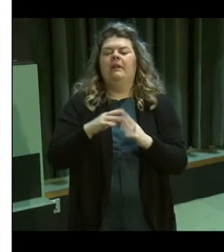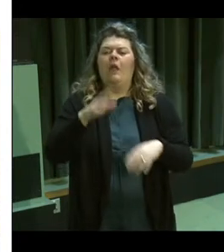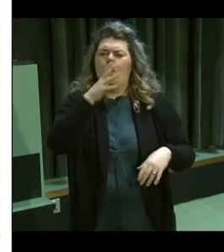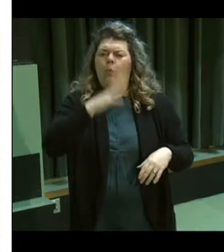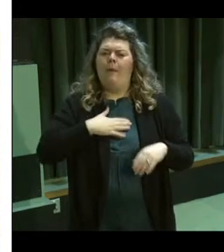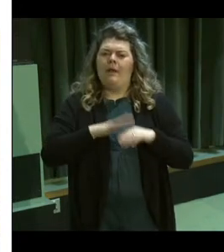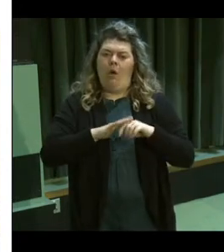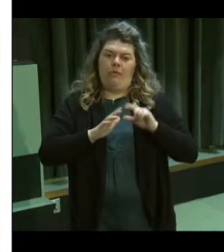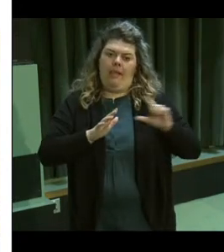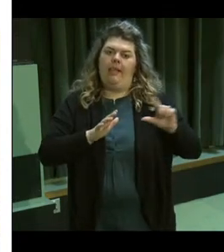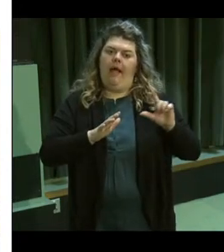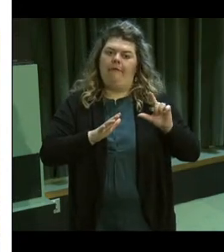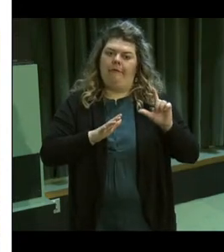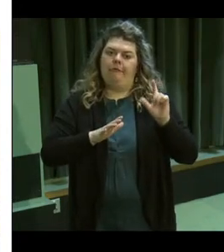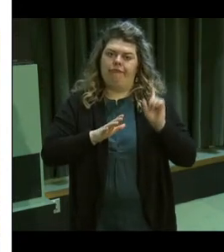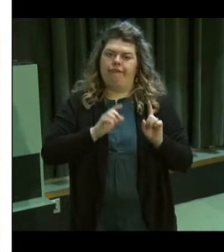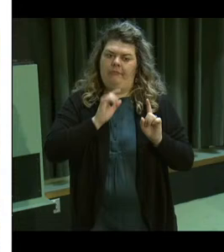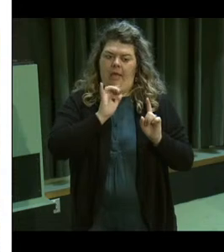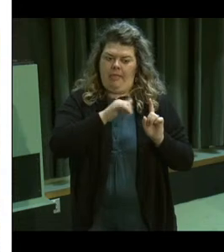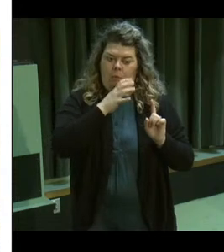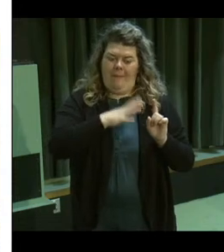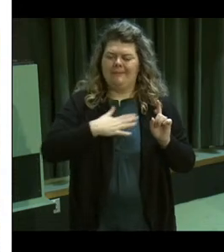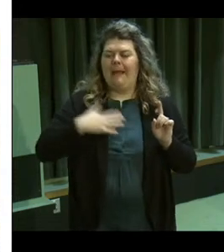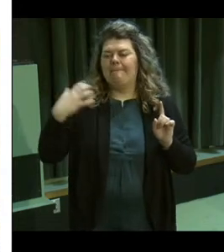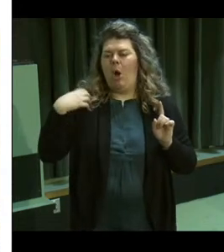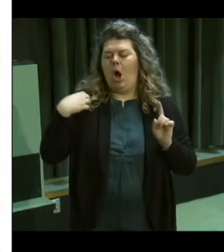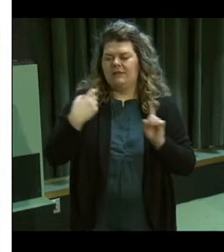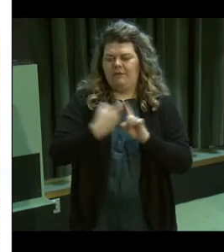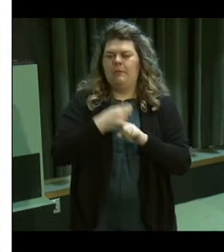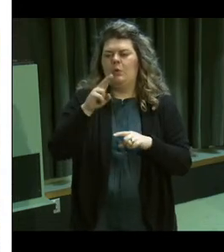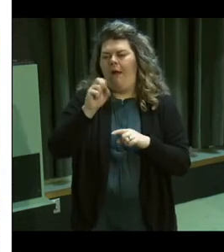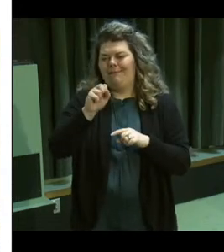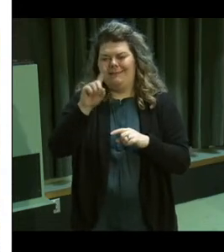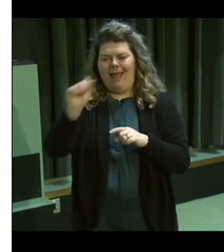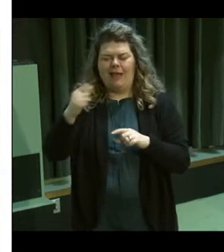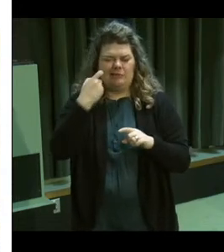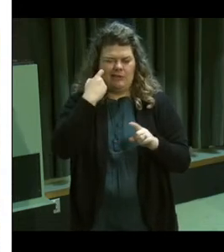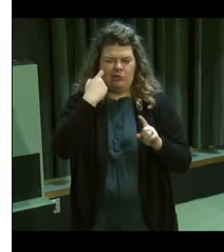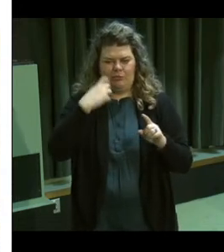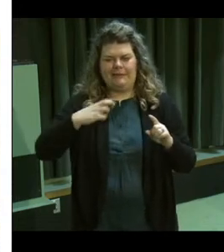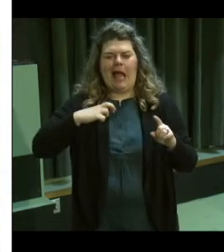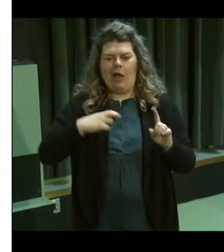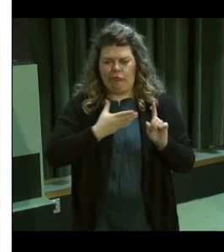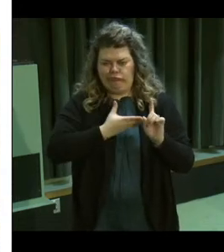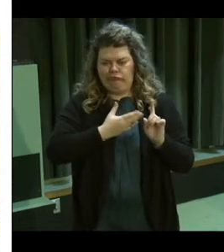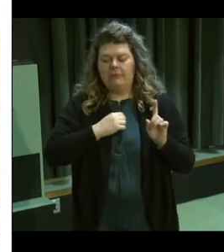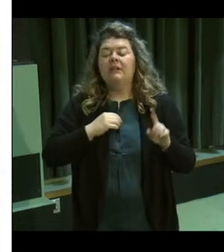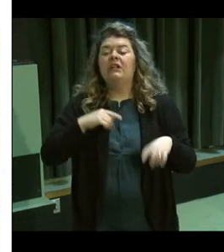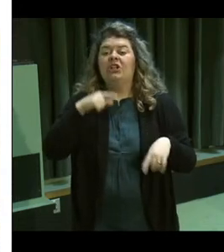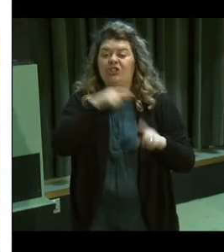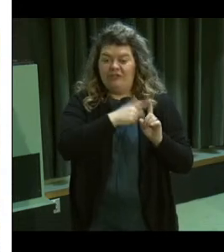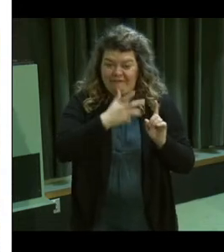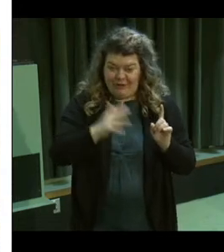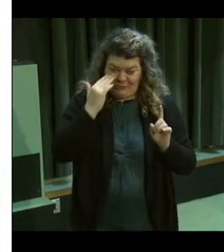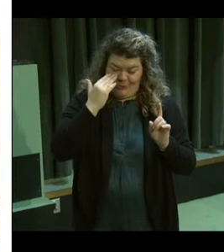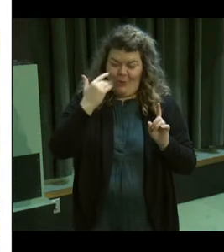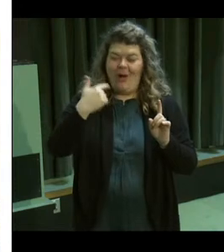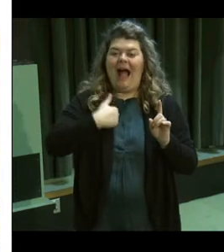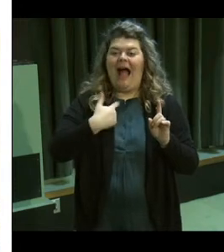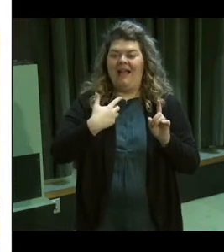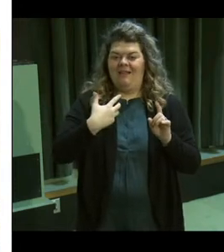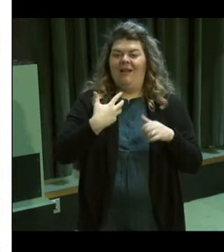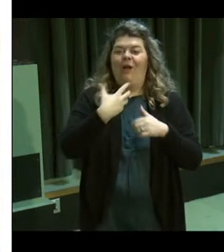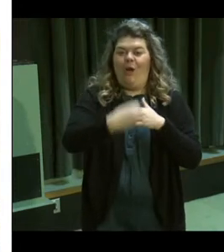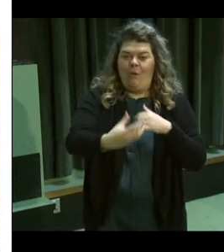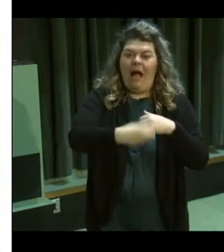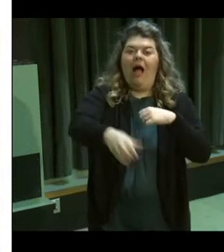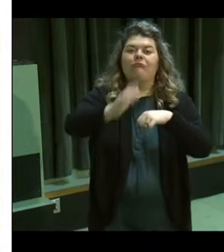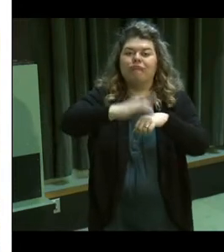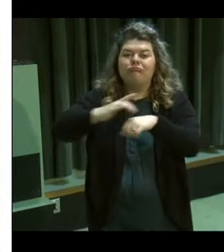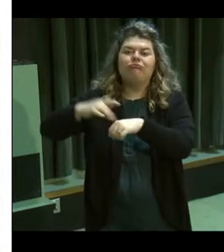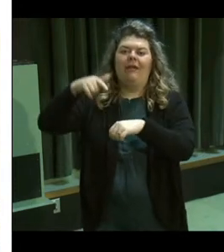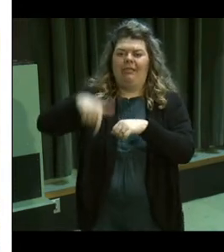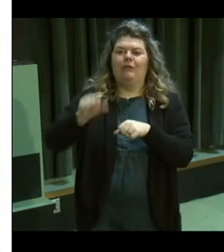left, is my boss from USDA. She